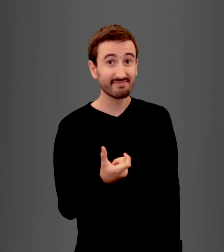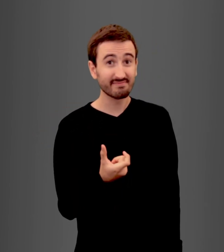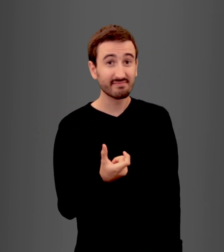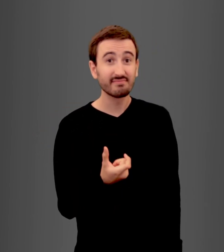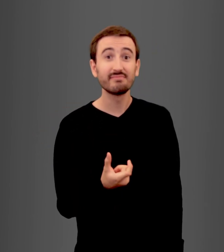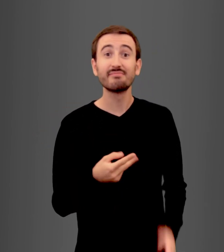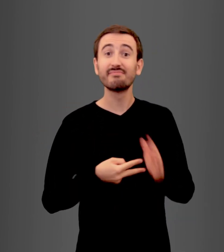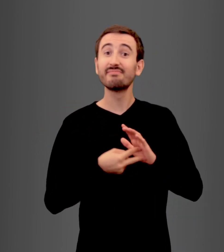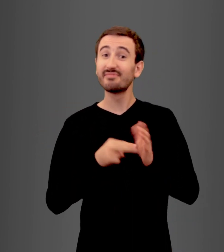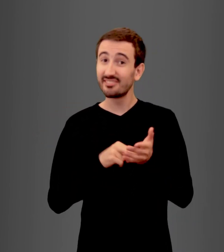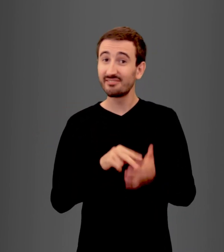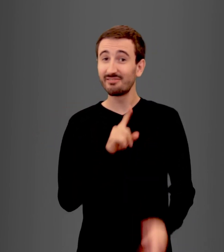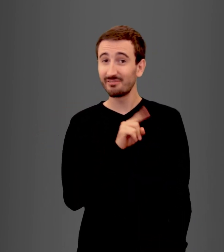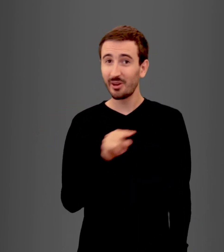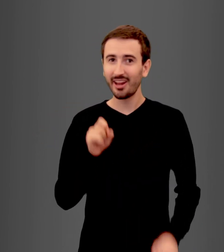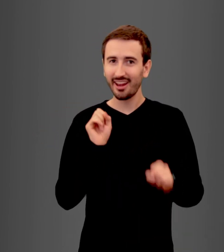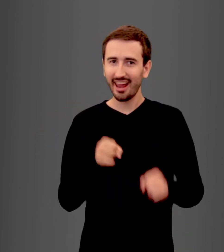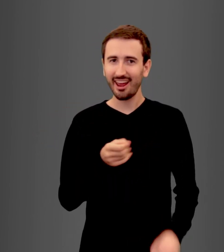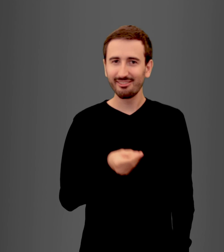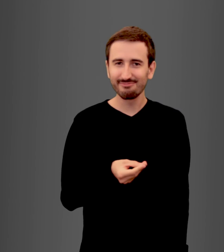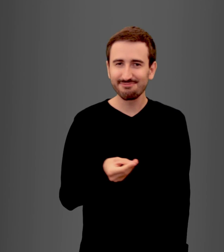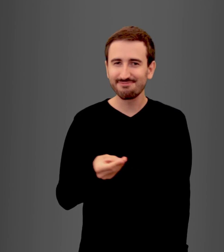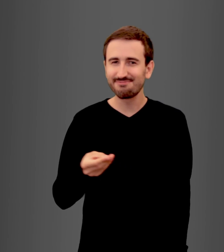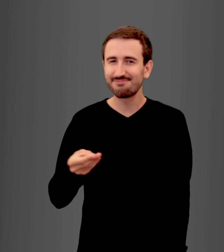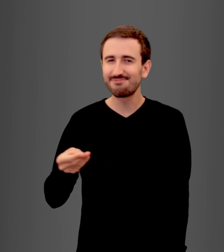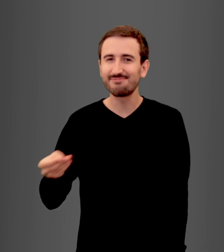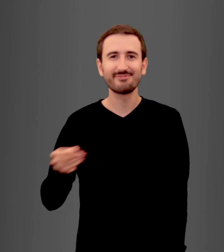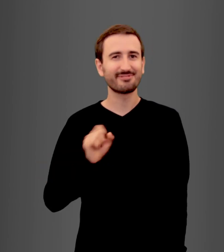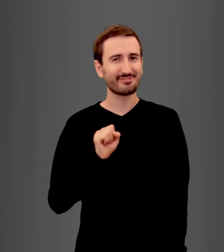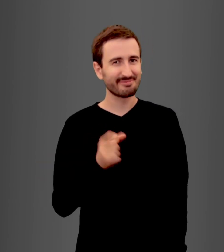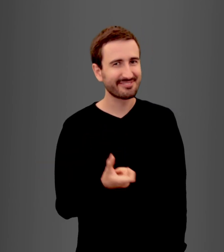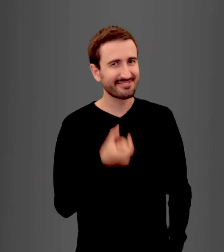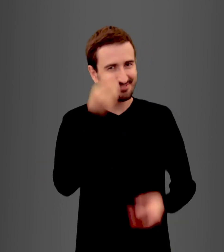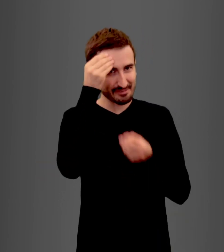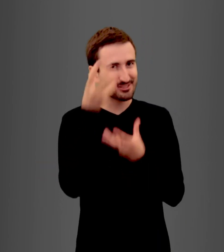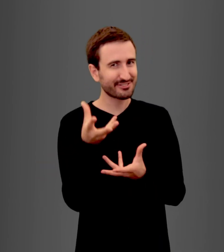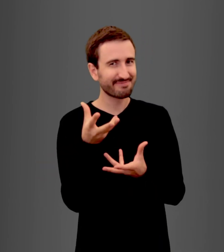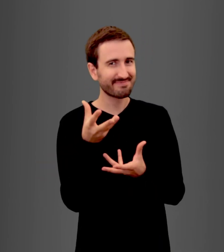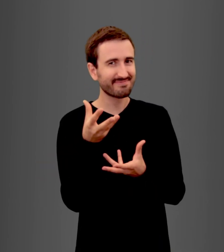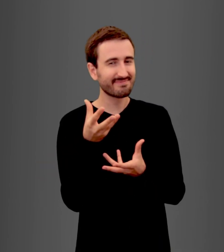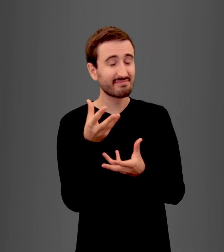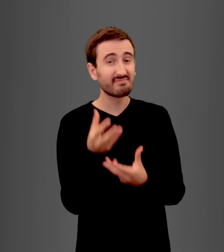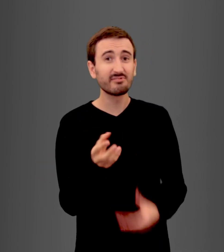photons may be used to transfer the qubit information.